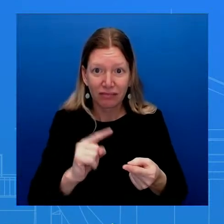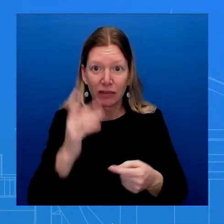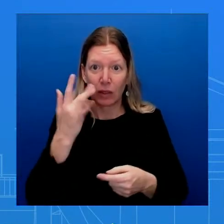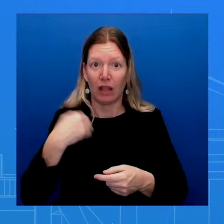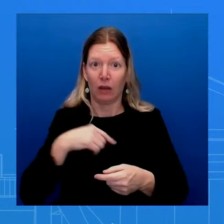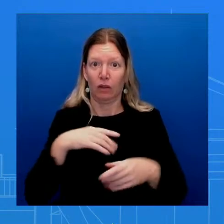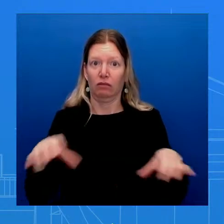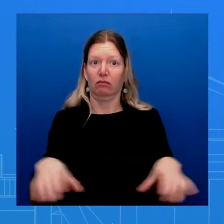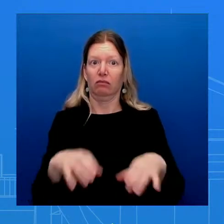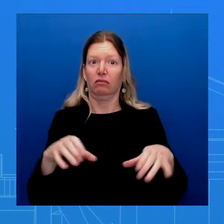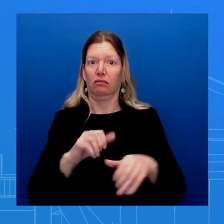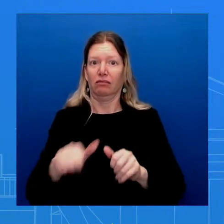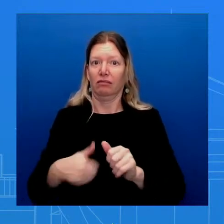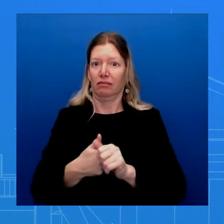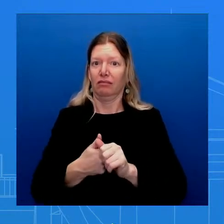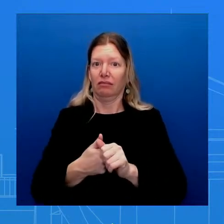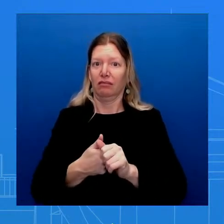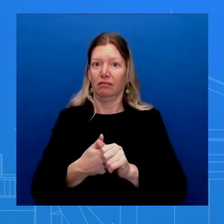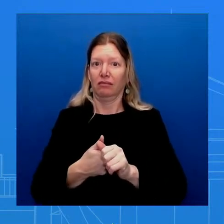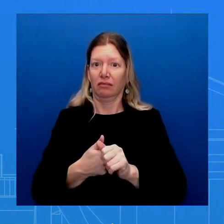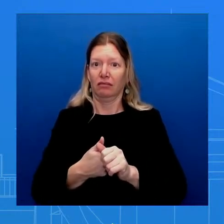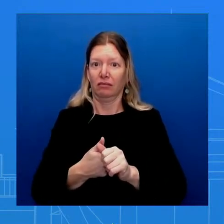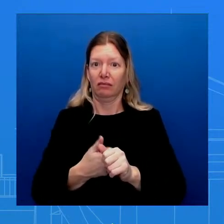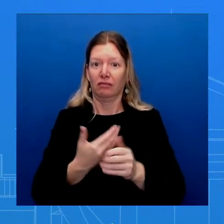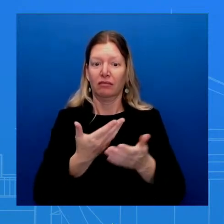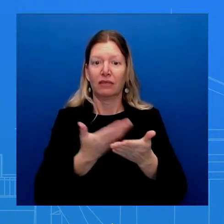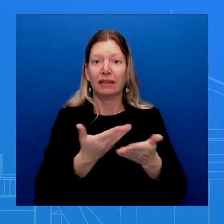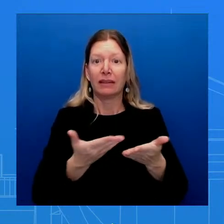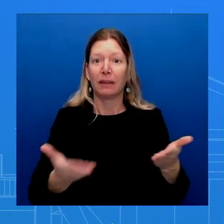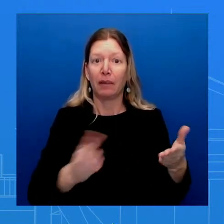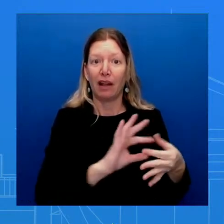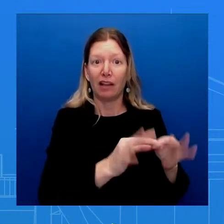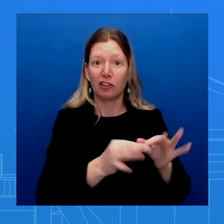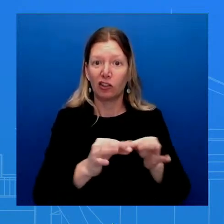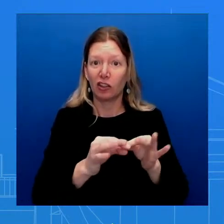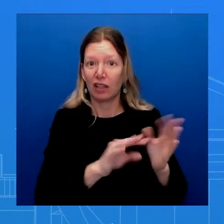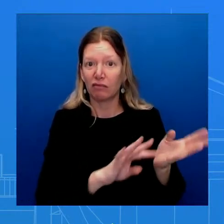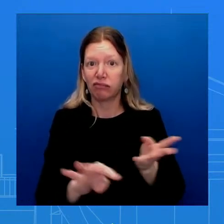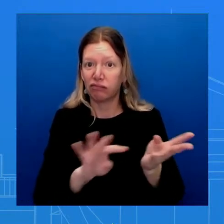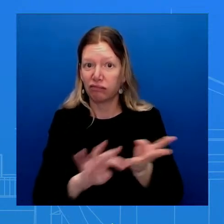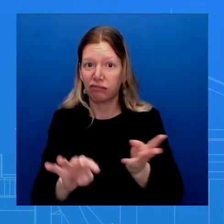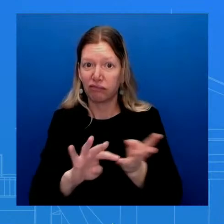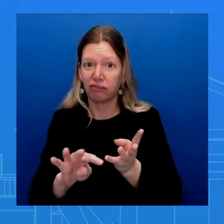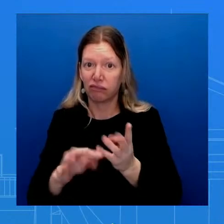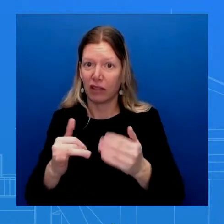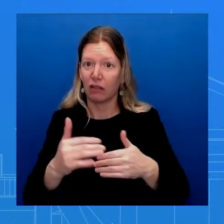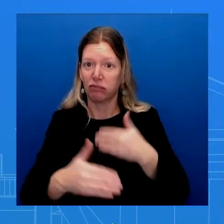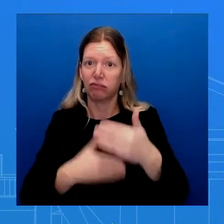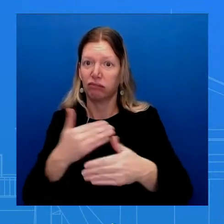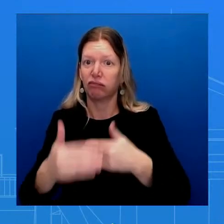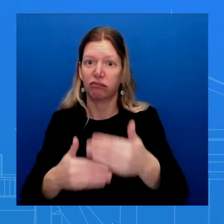and how that affects the economy. And that's because of the President's action that he's taken. And if you think about gas prices,